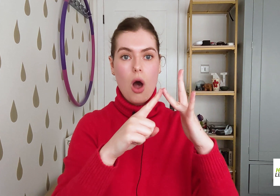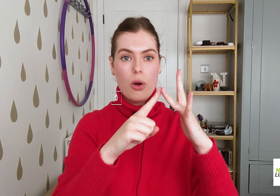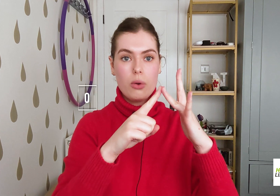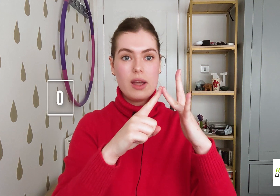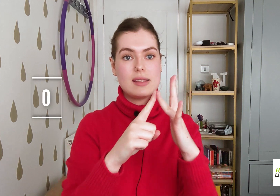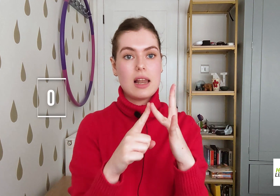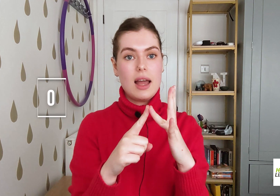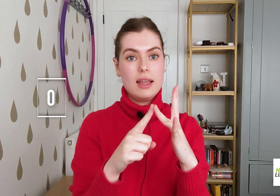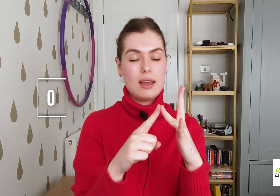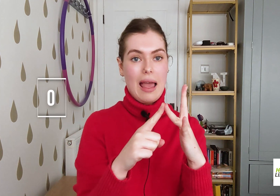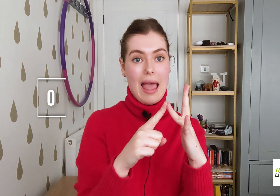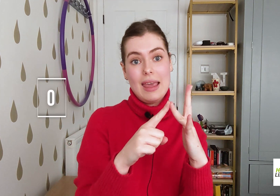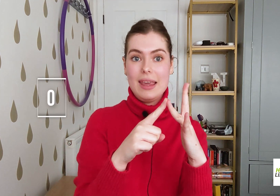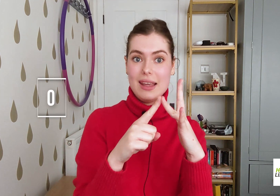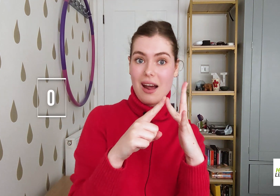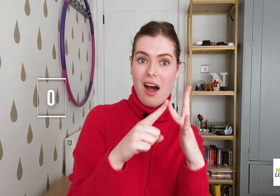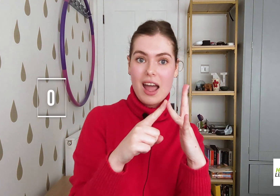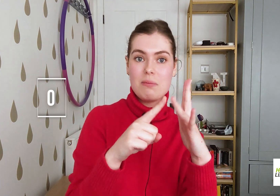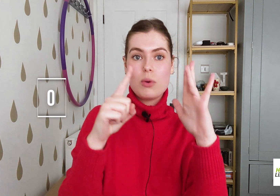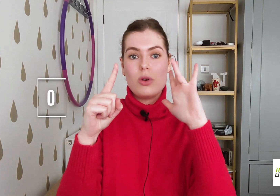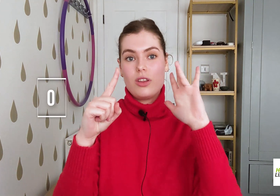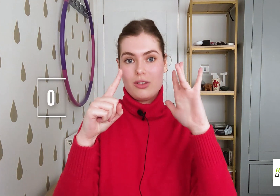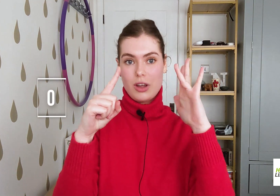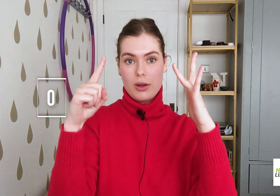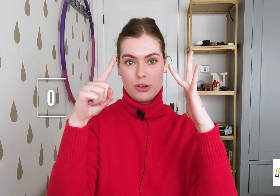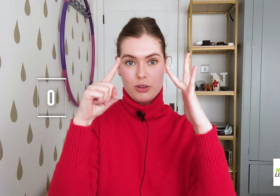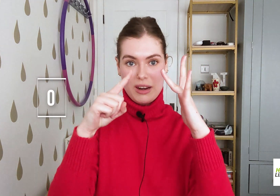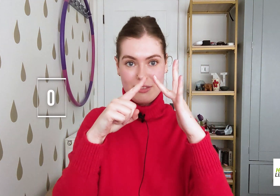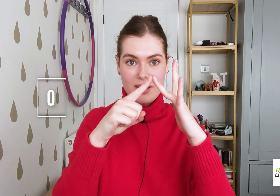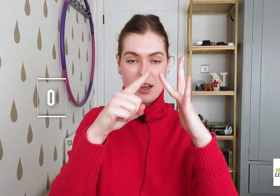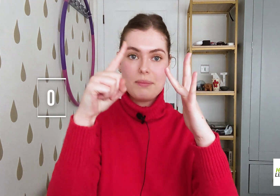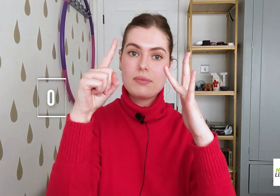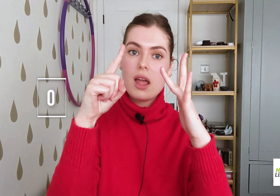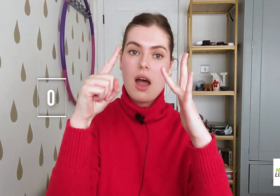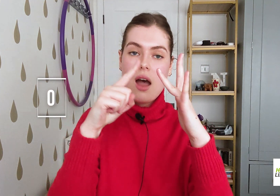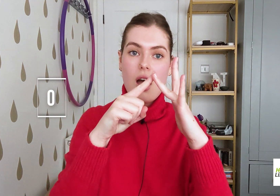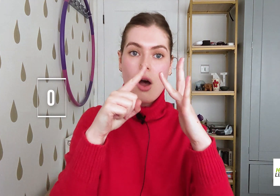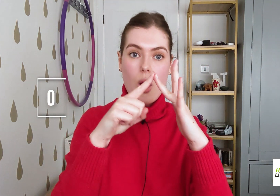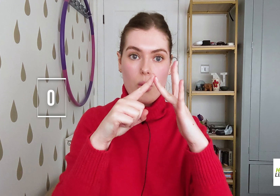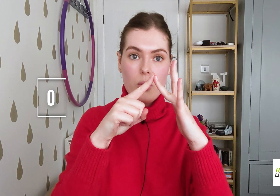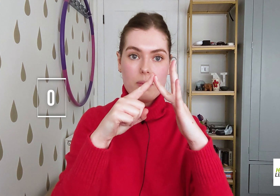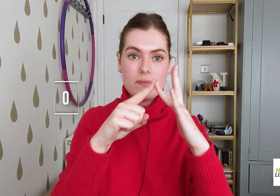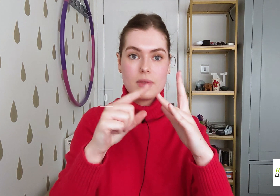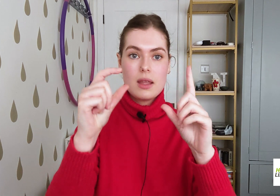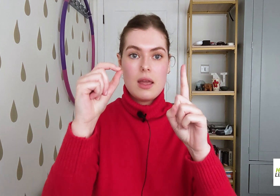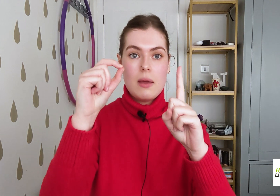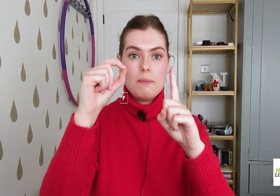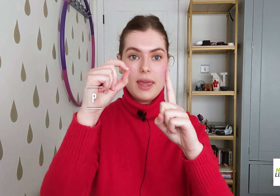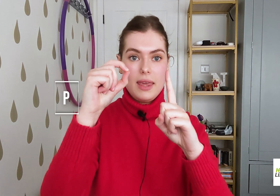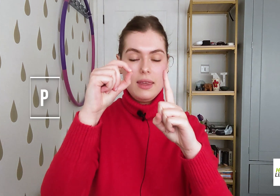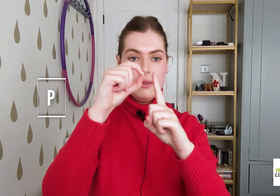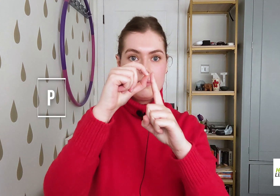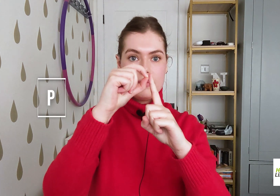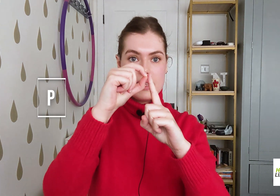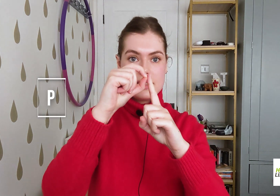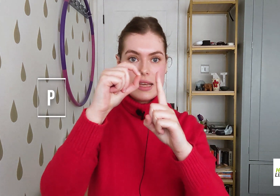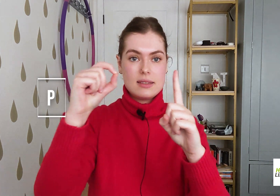“O” is like “A” “E” and “I” But going on your ring finger, “O”. “P” is this.